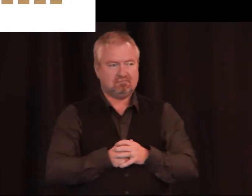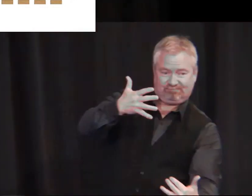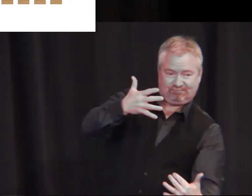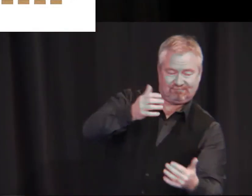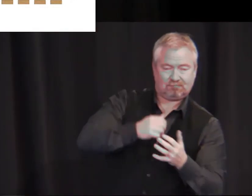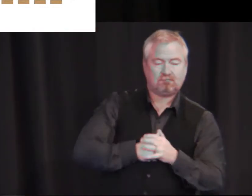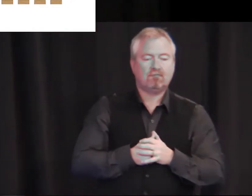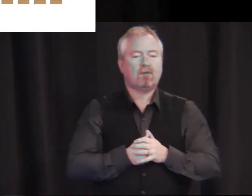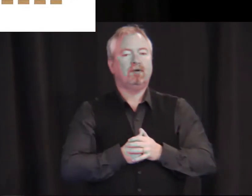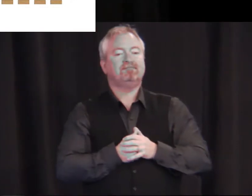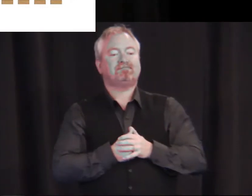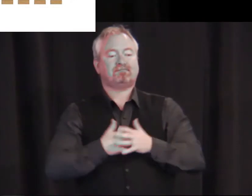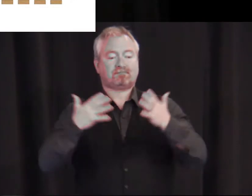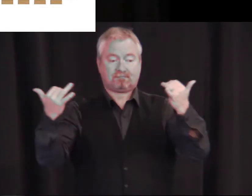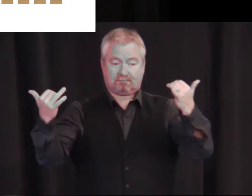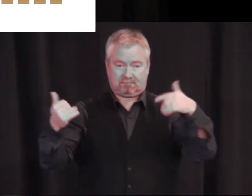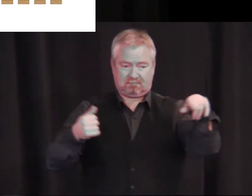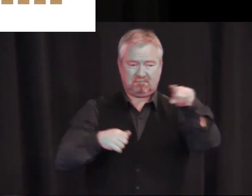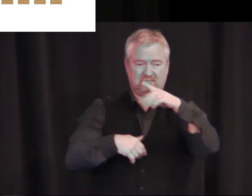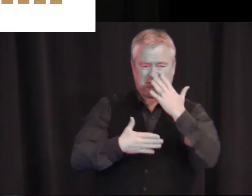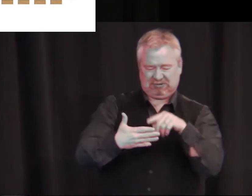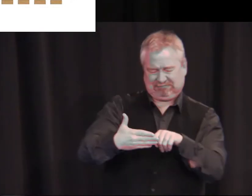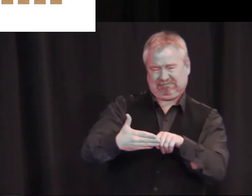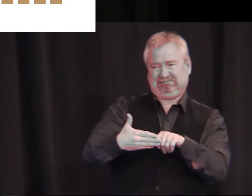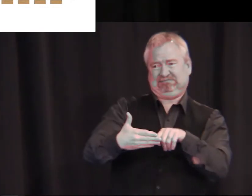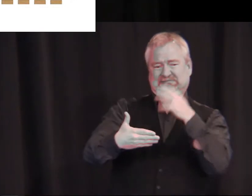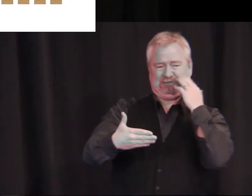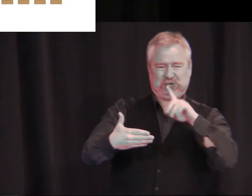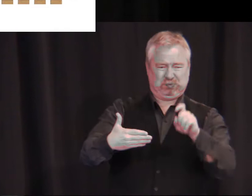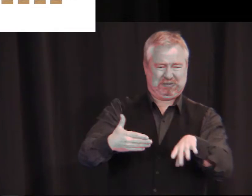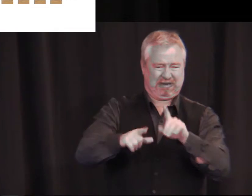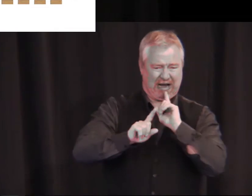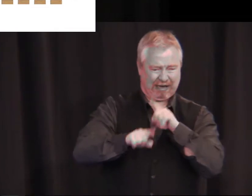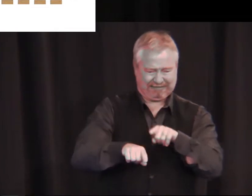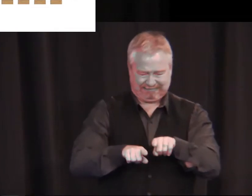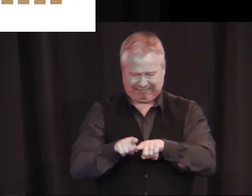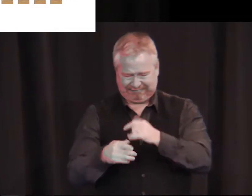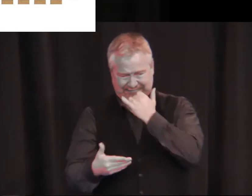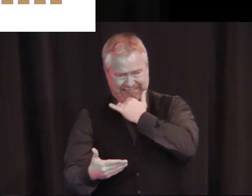Some of these questions you may not agree with the answer so we can talk about that more later.